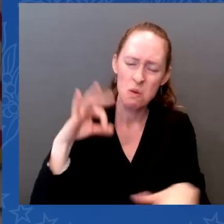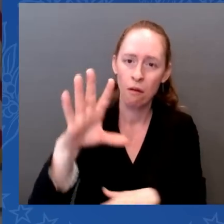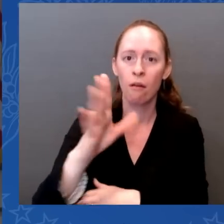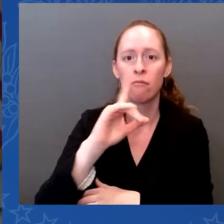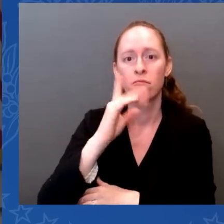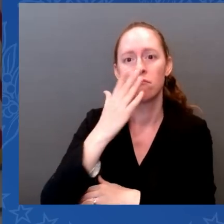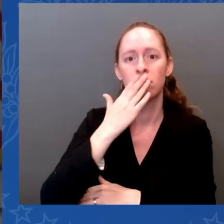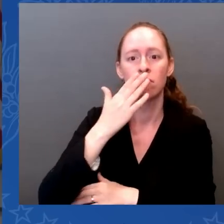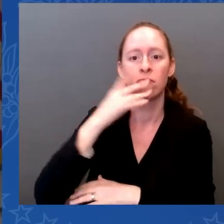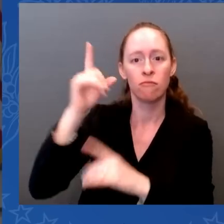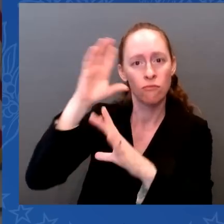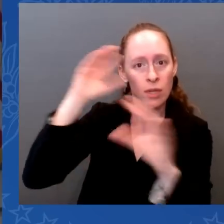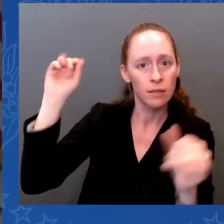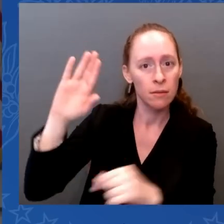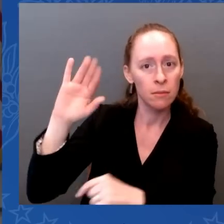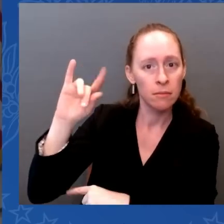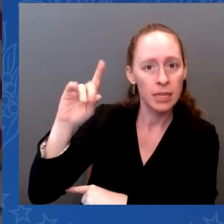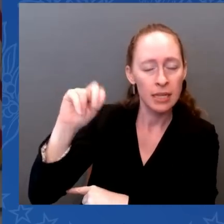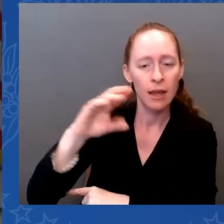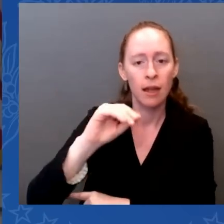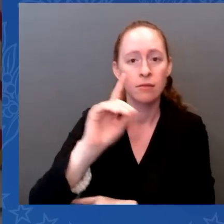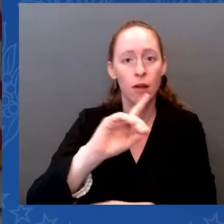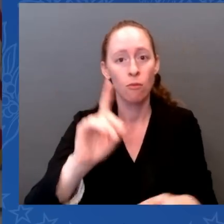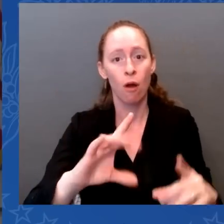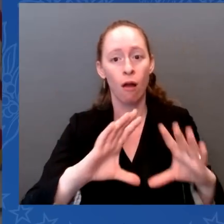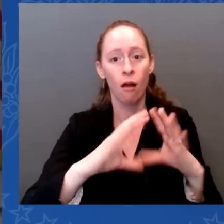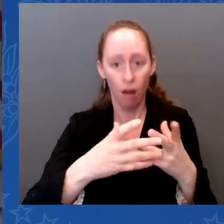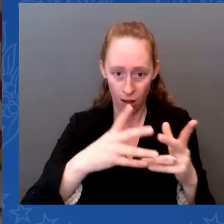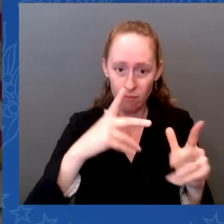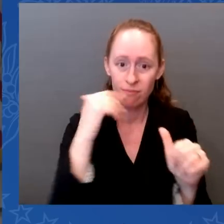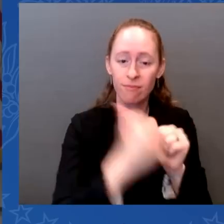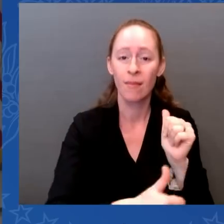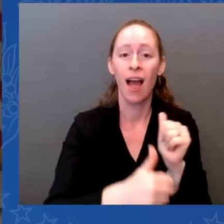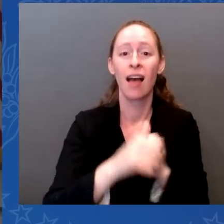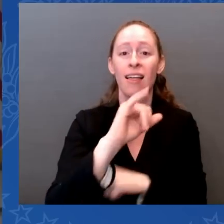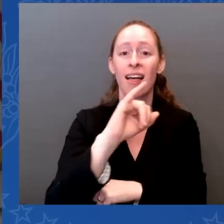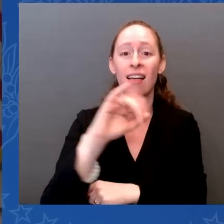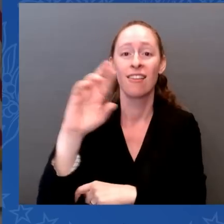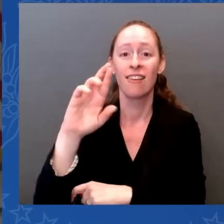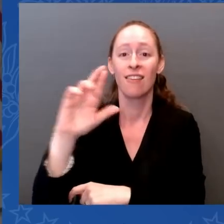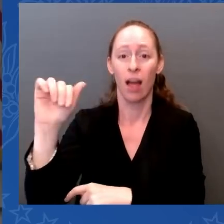will save me and millions others hundreds and in some cases,